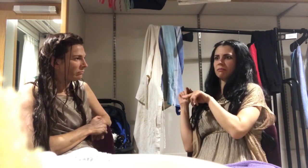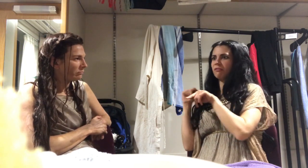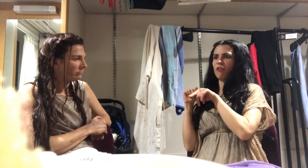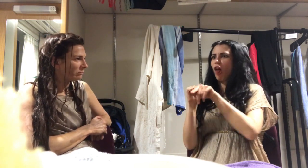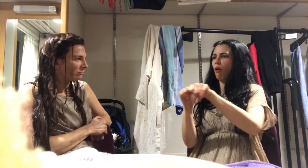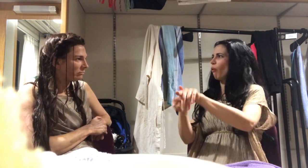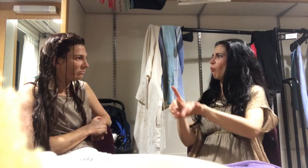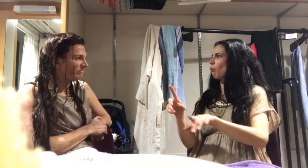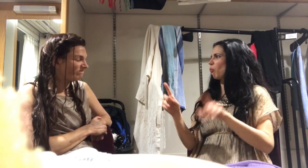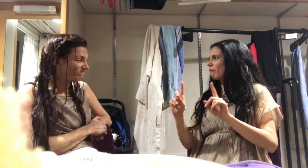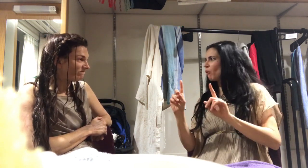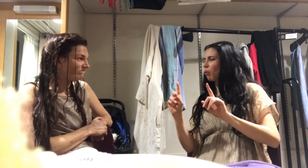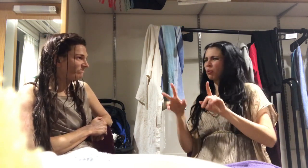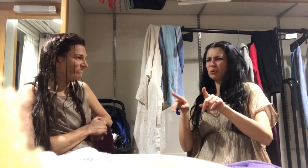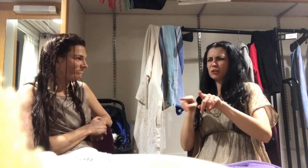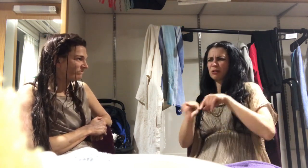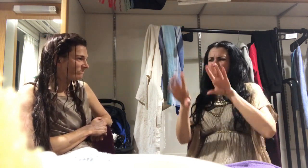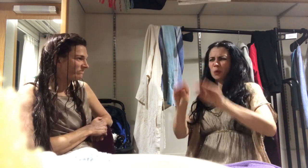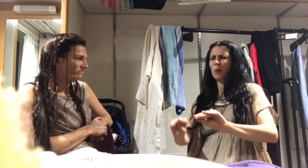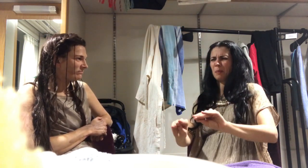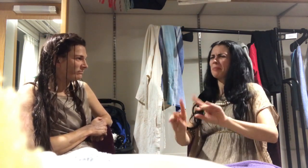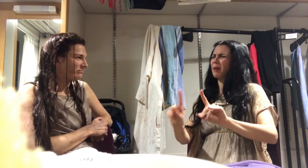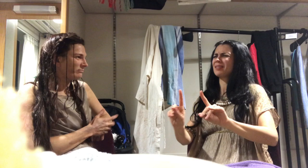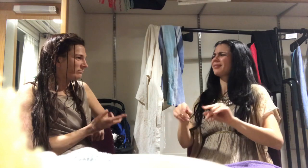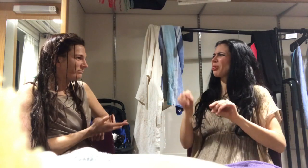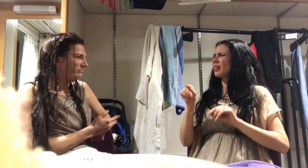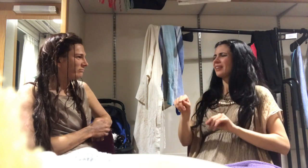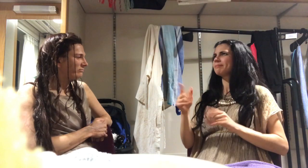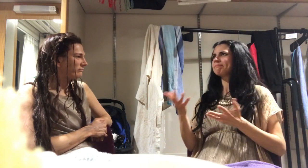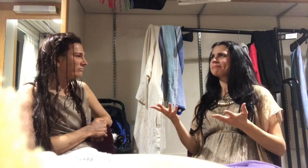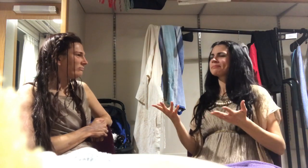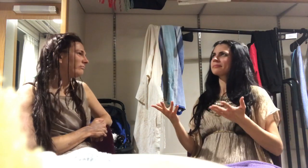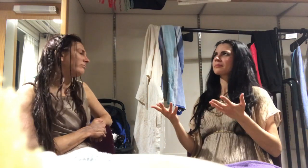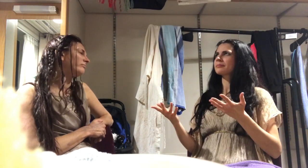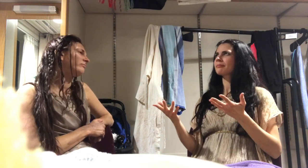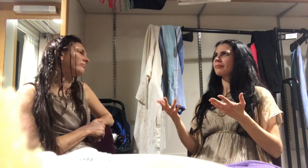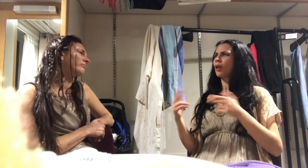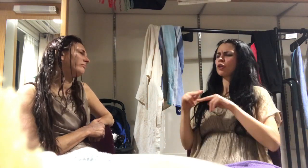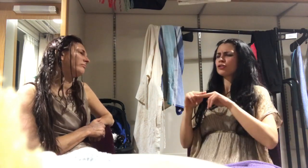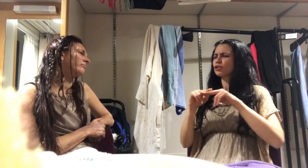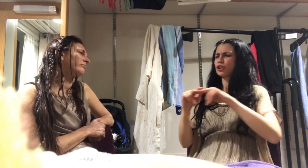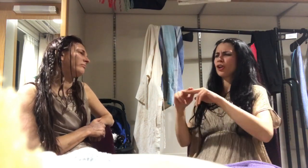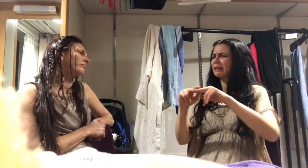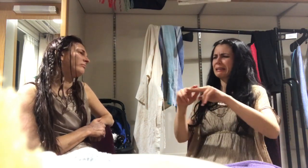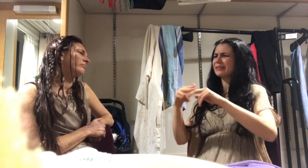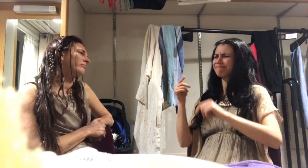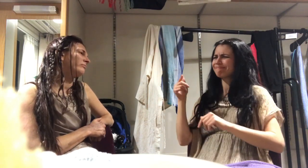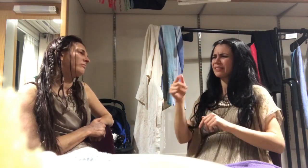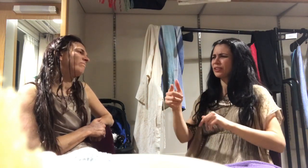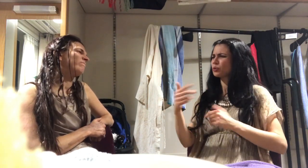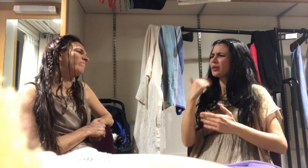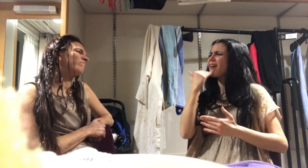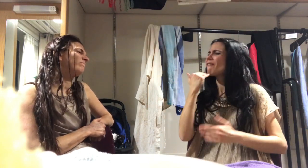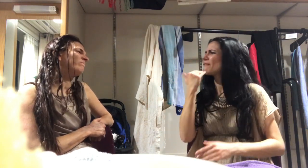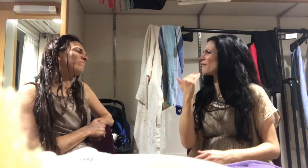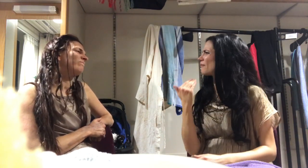So as the jailer, I would follow her and stop her But that's... That journey/intention isn't enough...